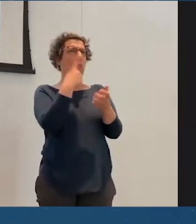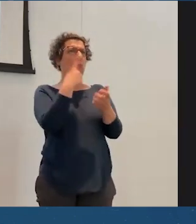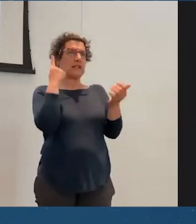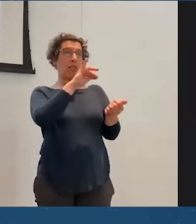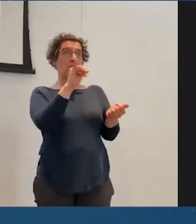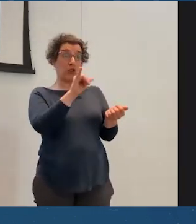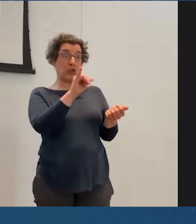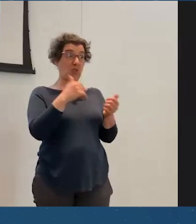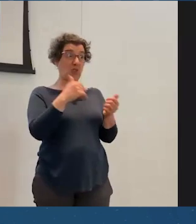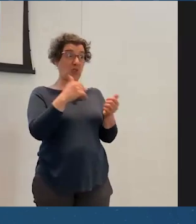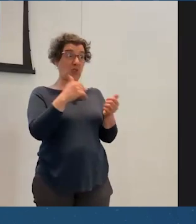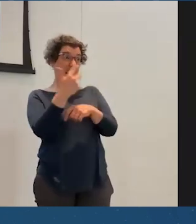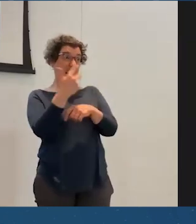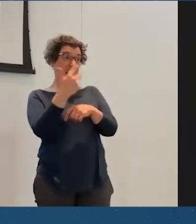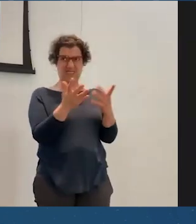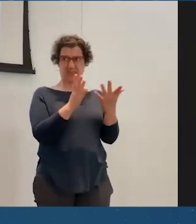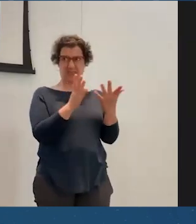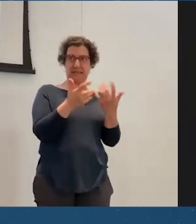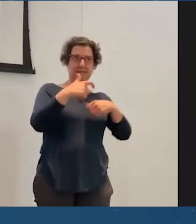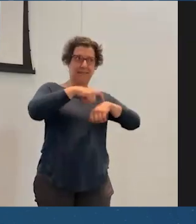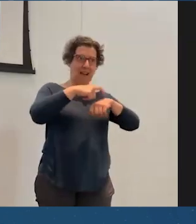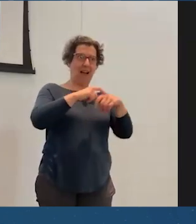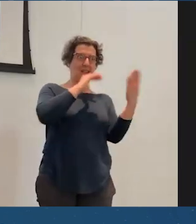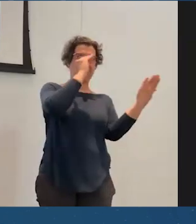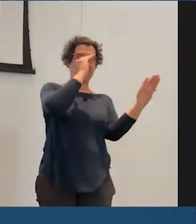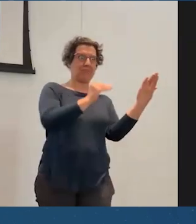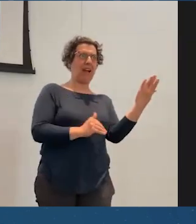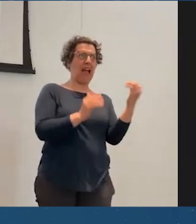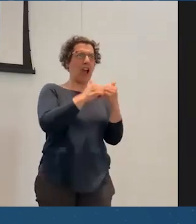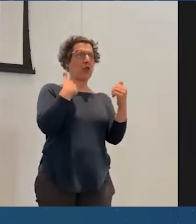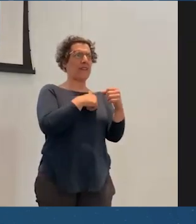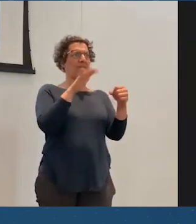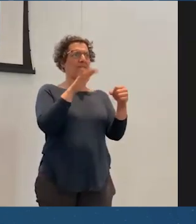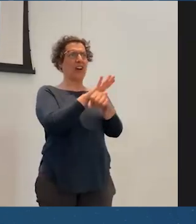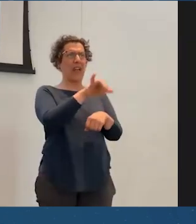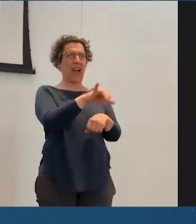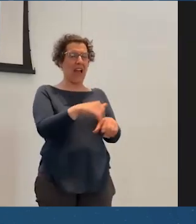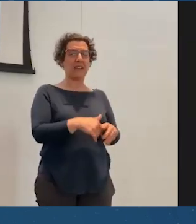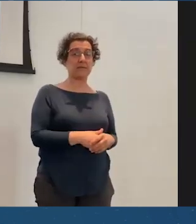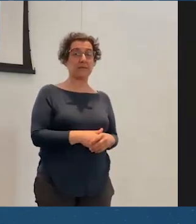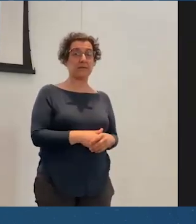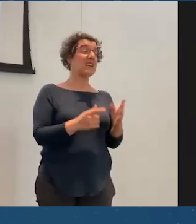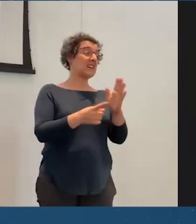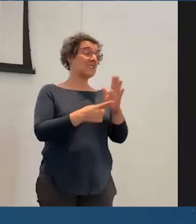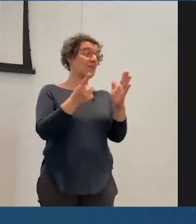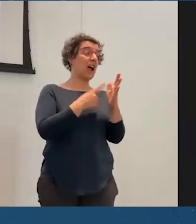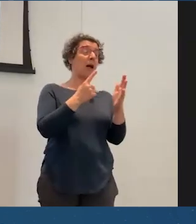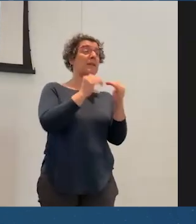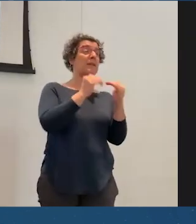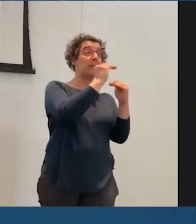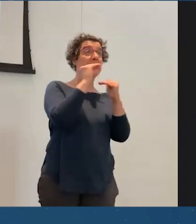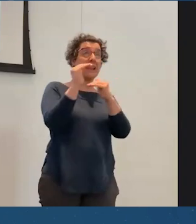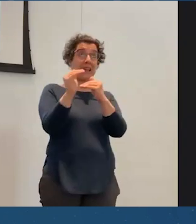It's a lot of time to fill. In either way, sometimes we are limited by time and in which